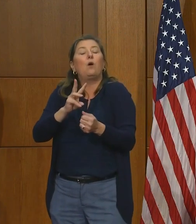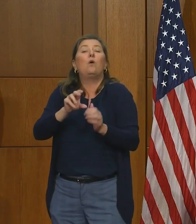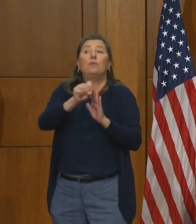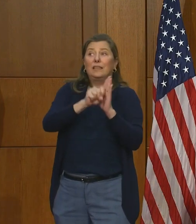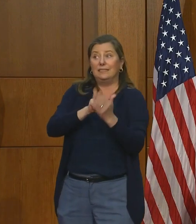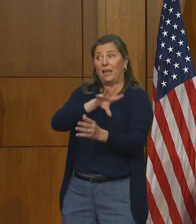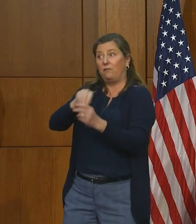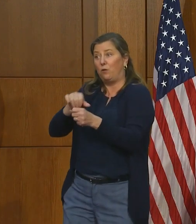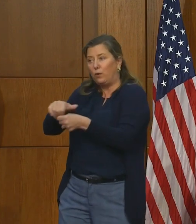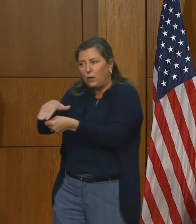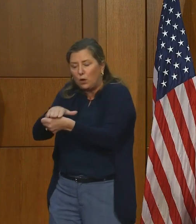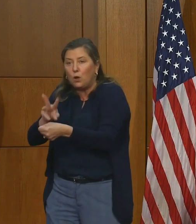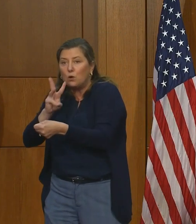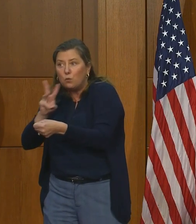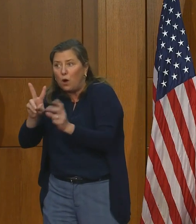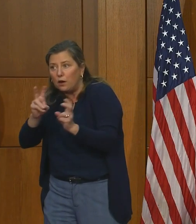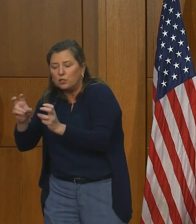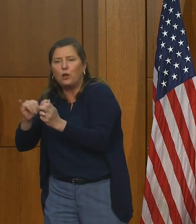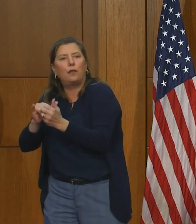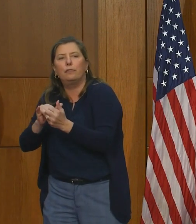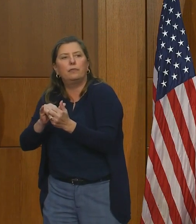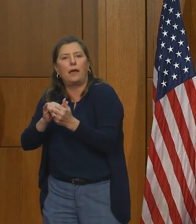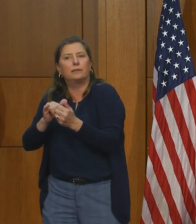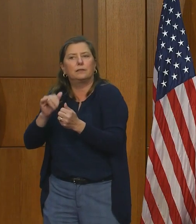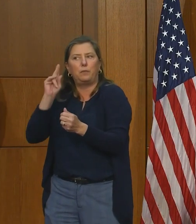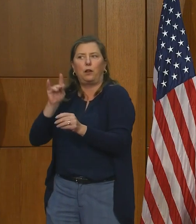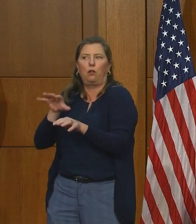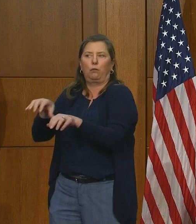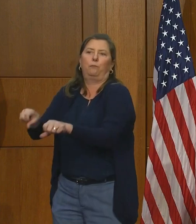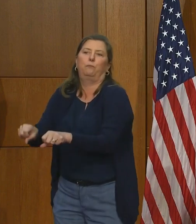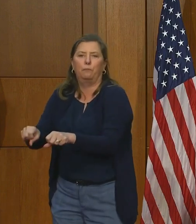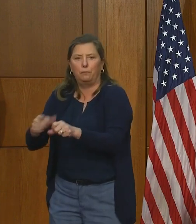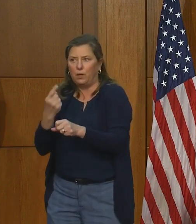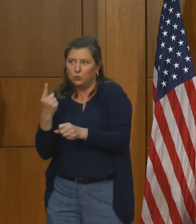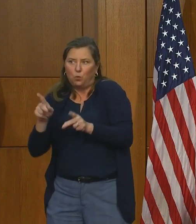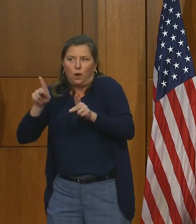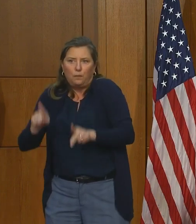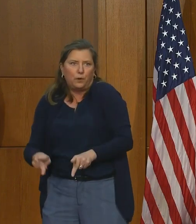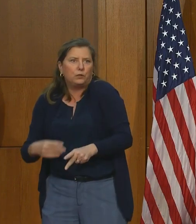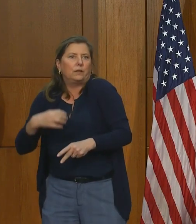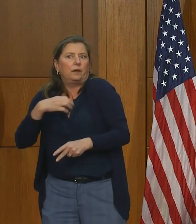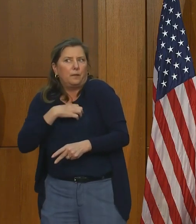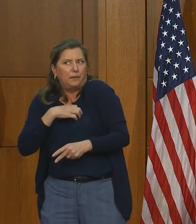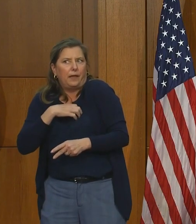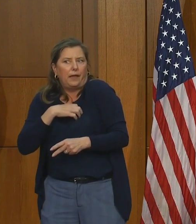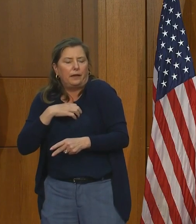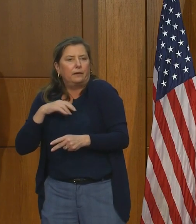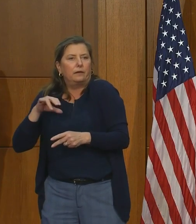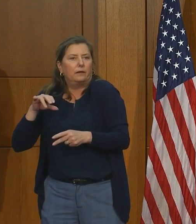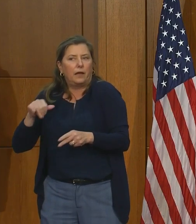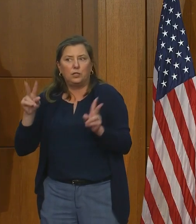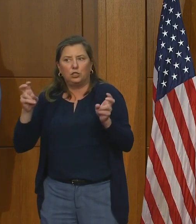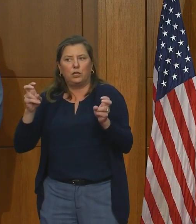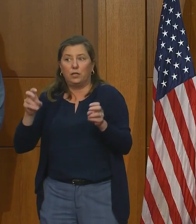AND CONYERS GA BUT THE SORT OF